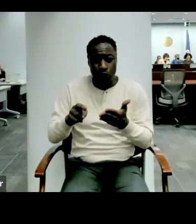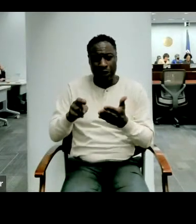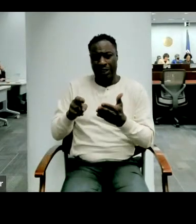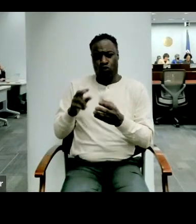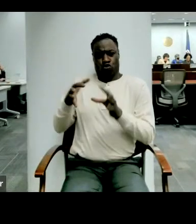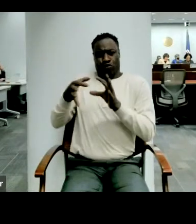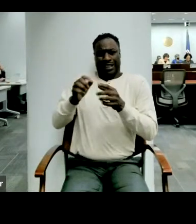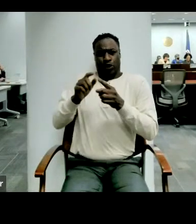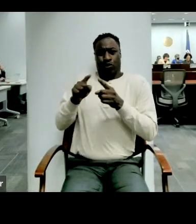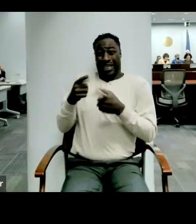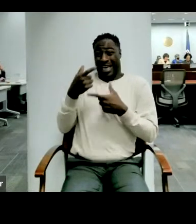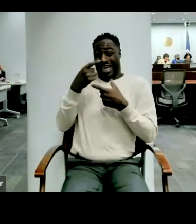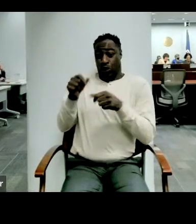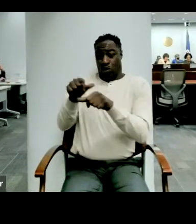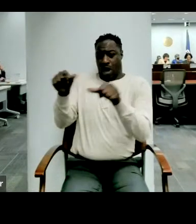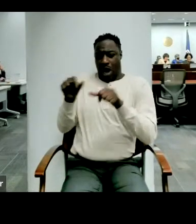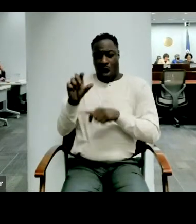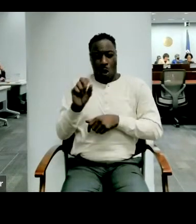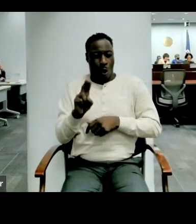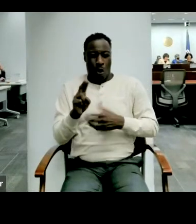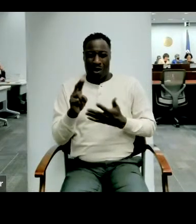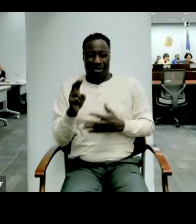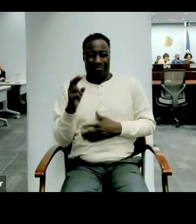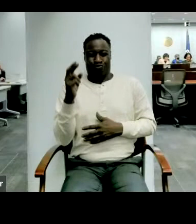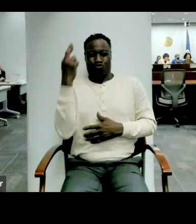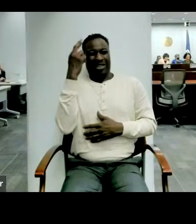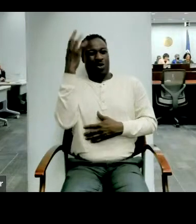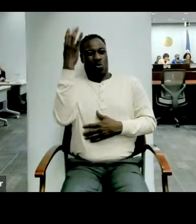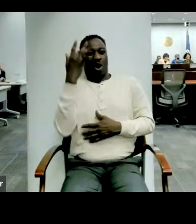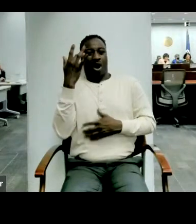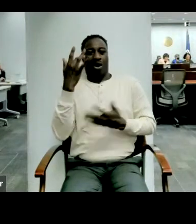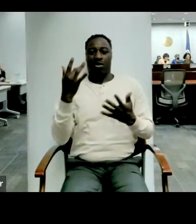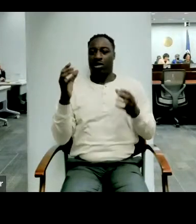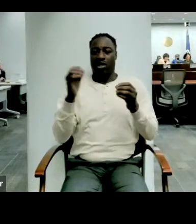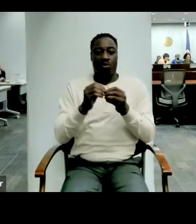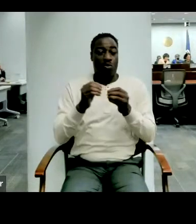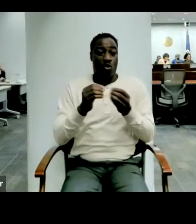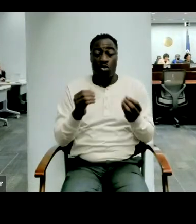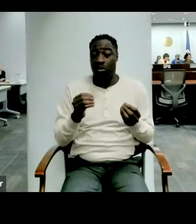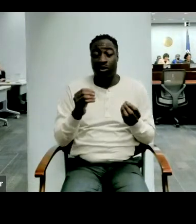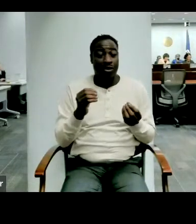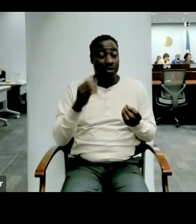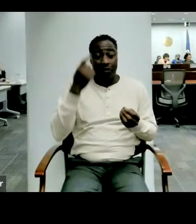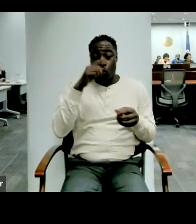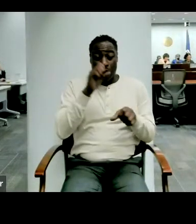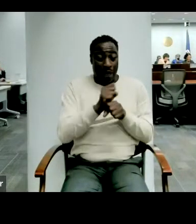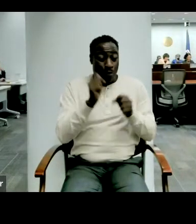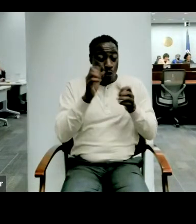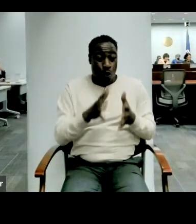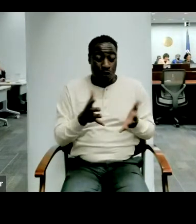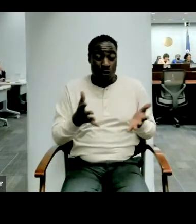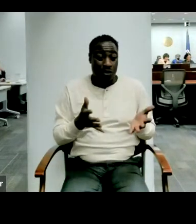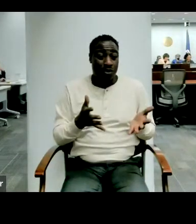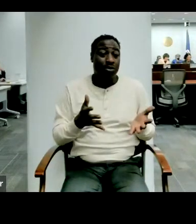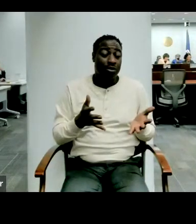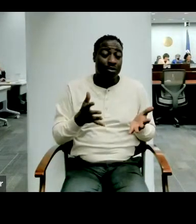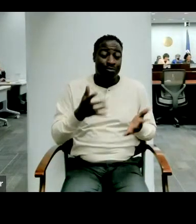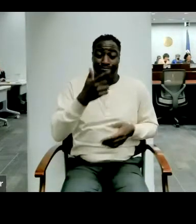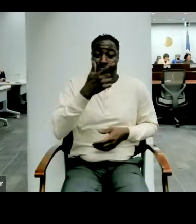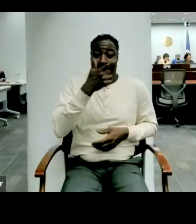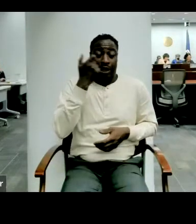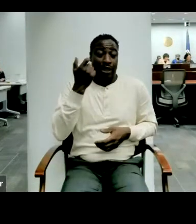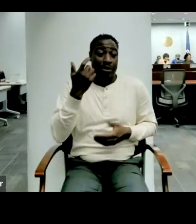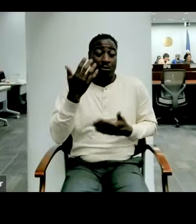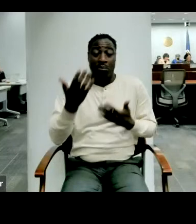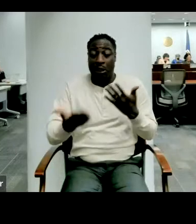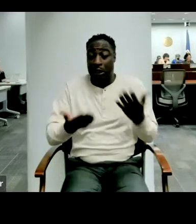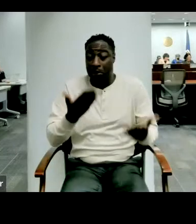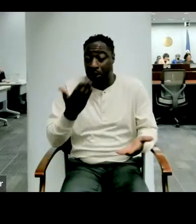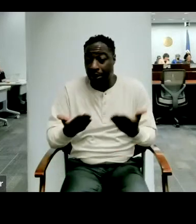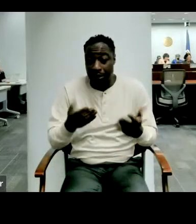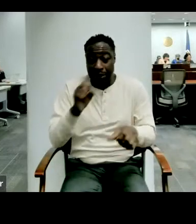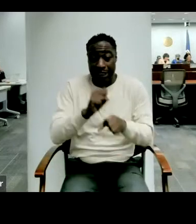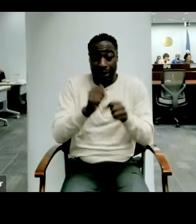area or is this more um sort of incentives for employers perhaps because um they may be assuming